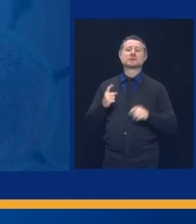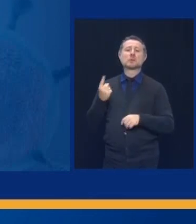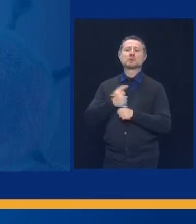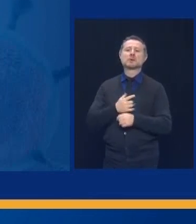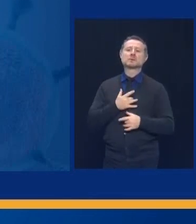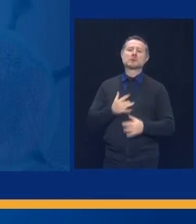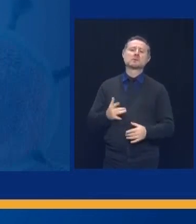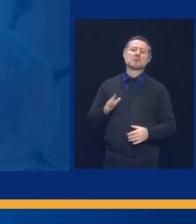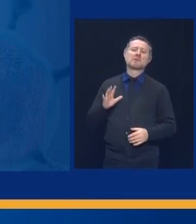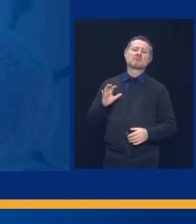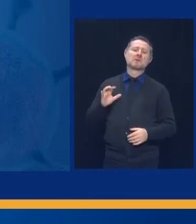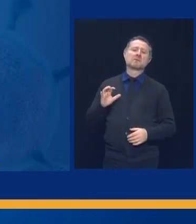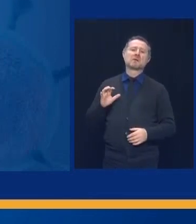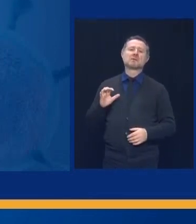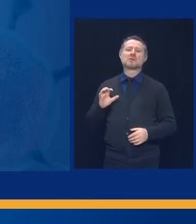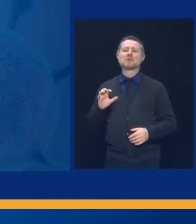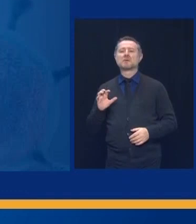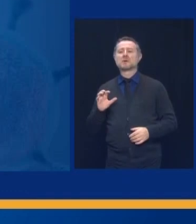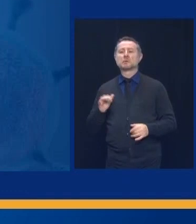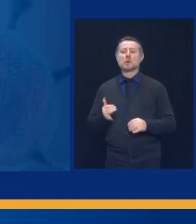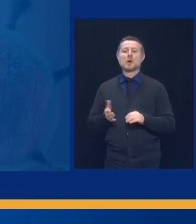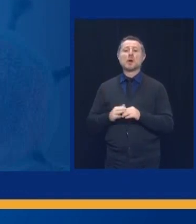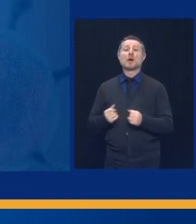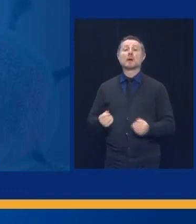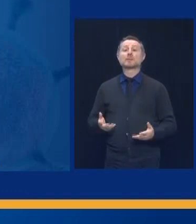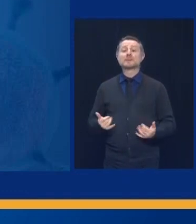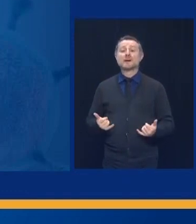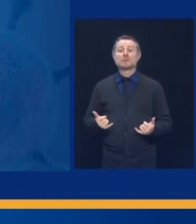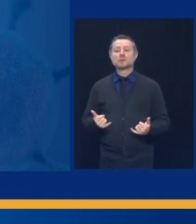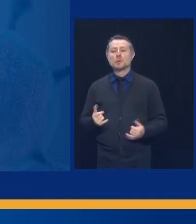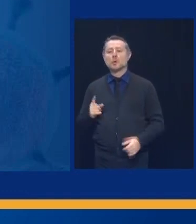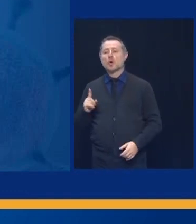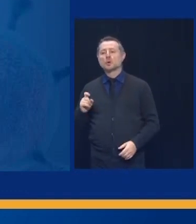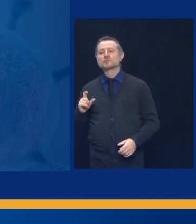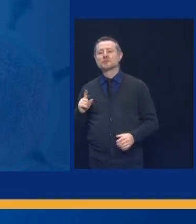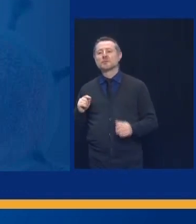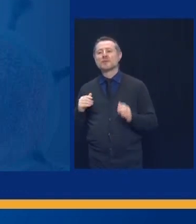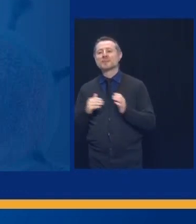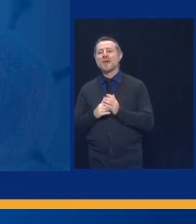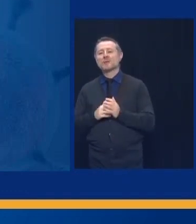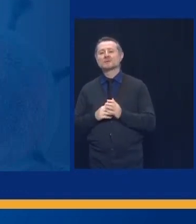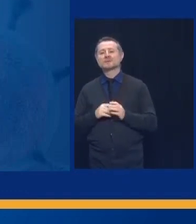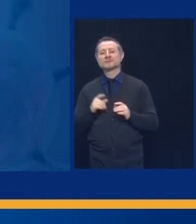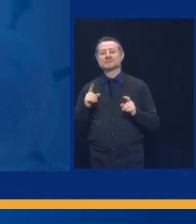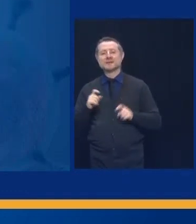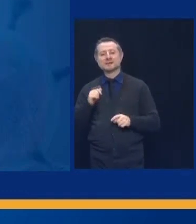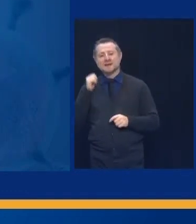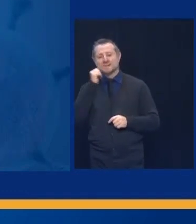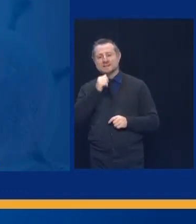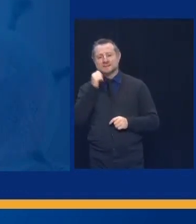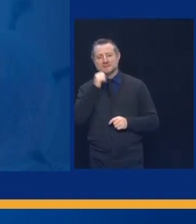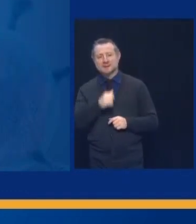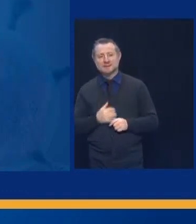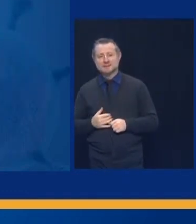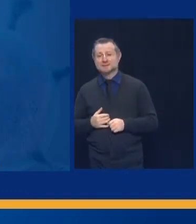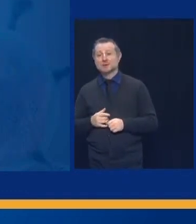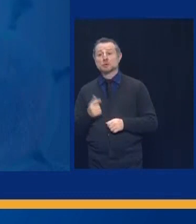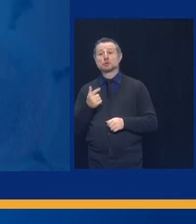ITERATIVE AND INCREASES. WHEN WE STARTED TESTING REMEMBER HOW MANY WE COULD DO A DAY? 500 TESTS A DAY.